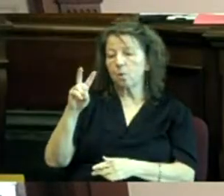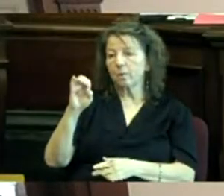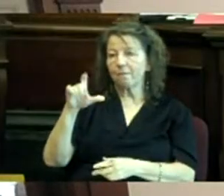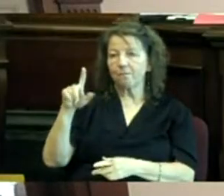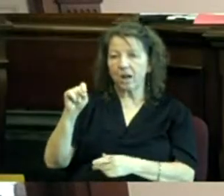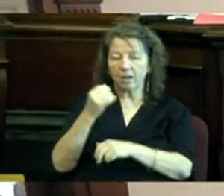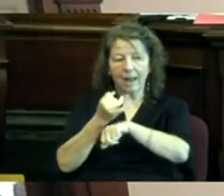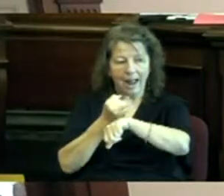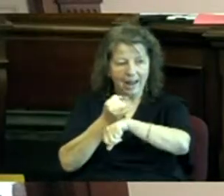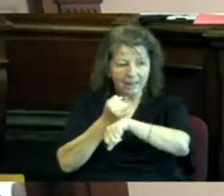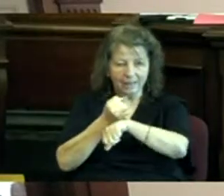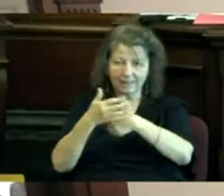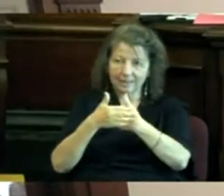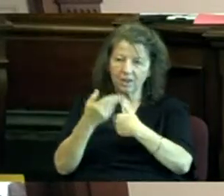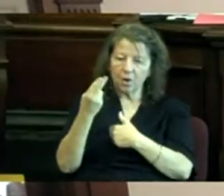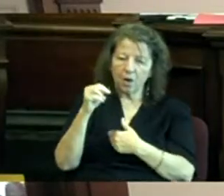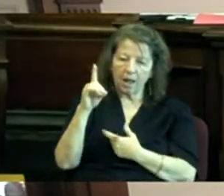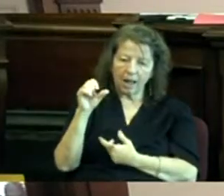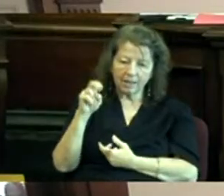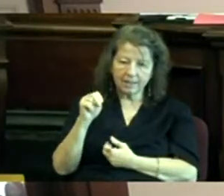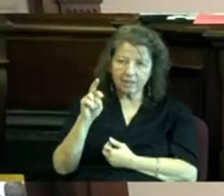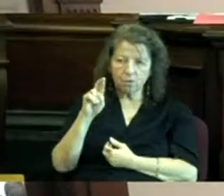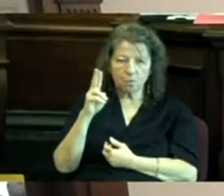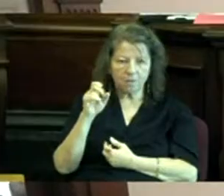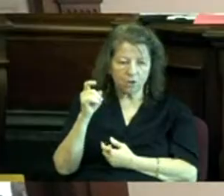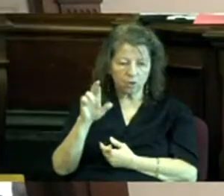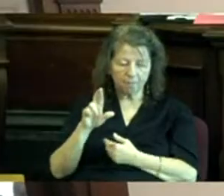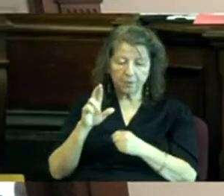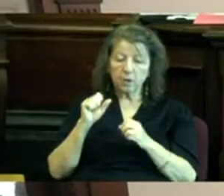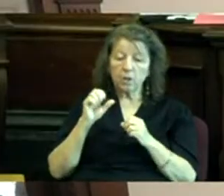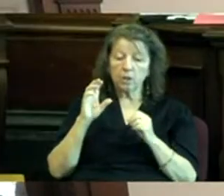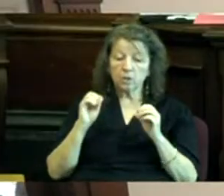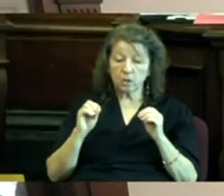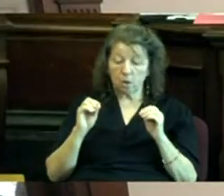one in New York, which is on